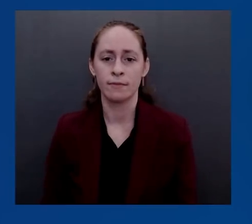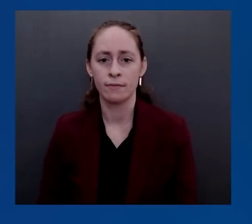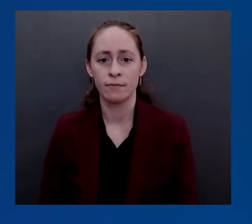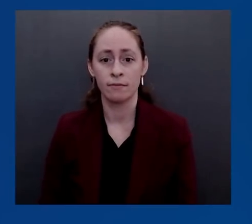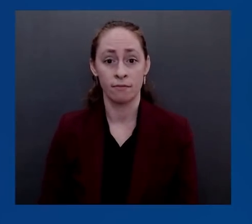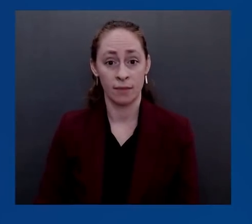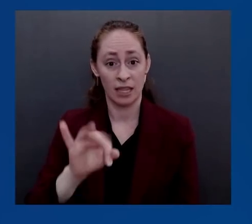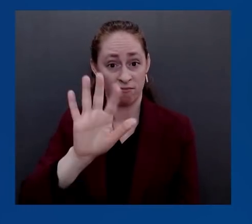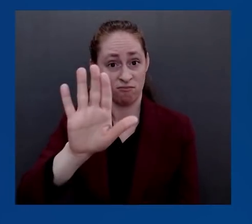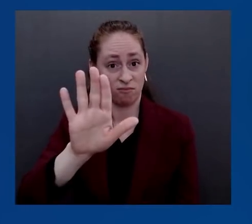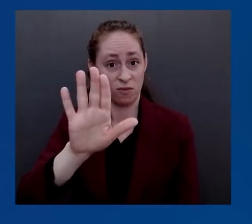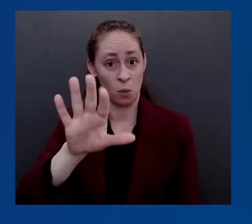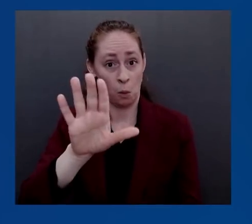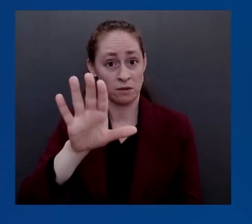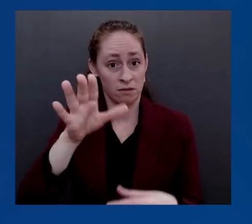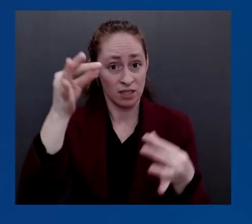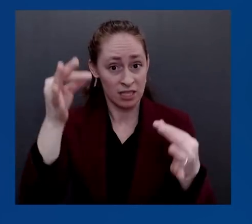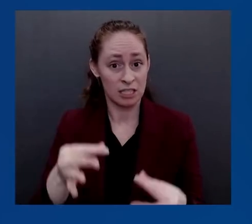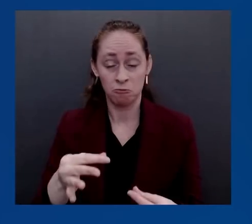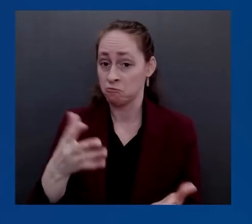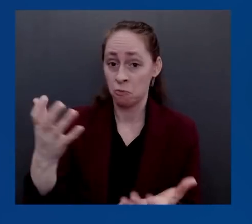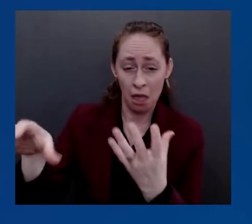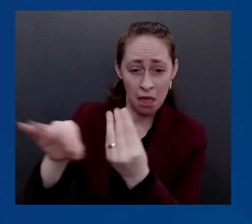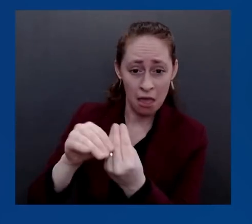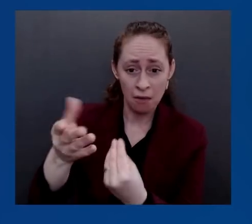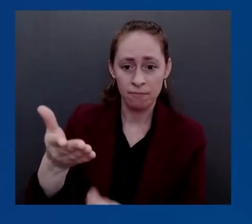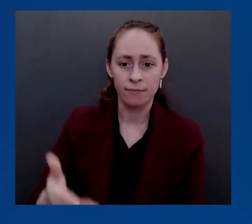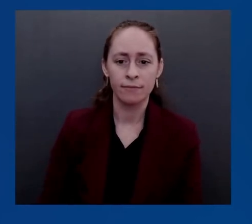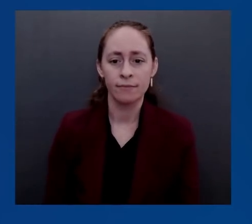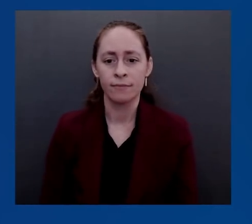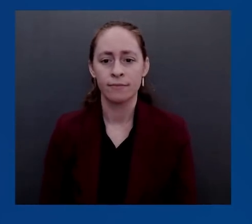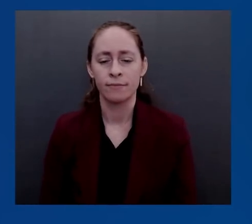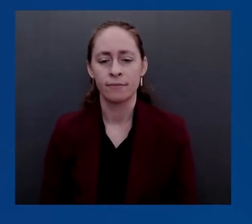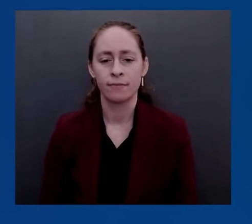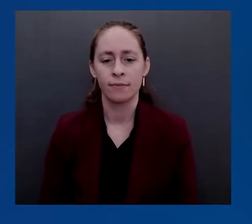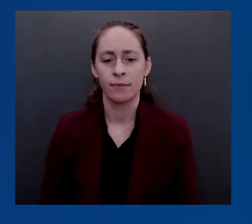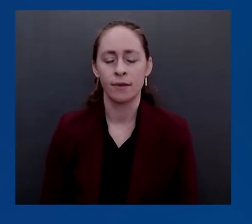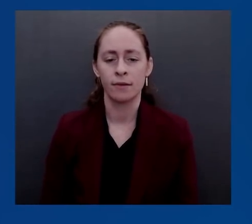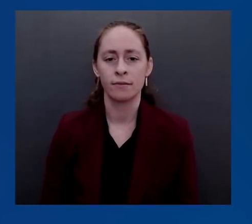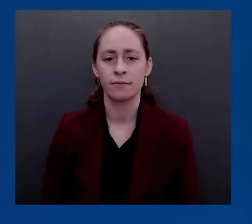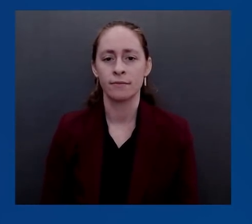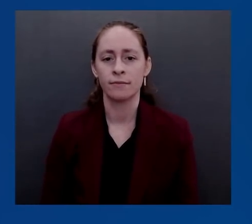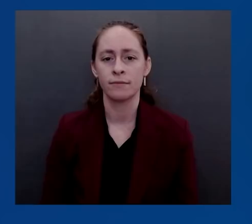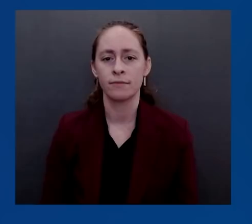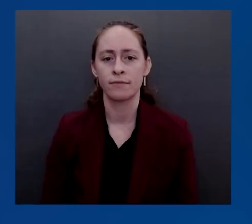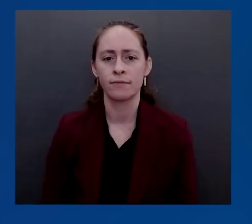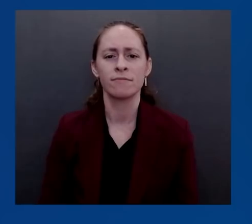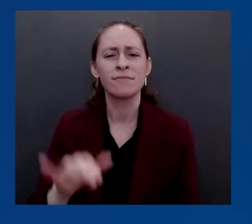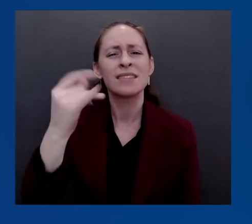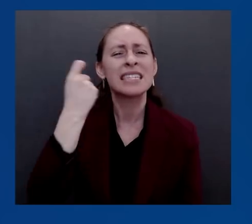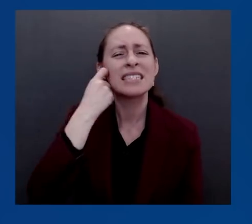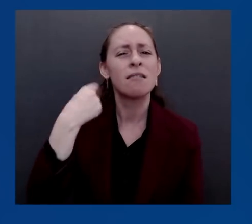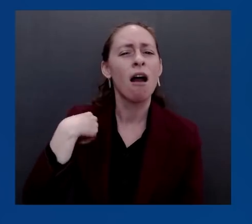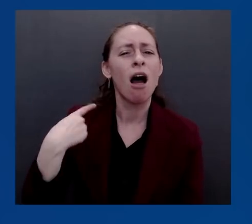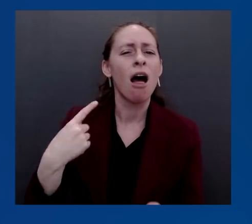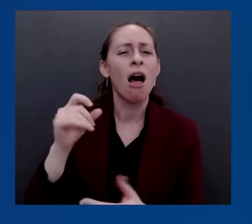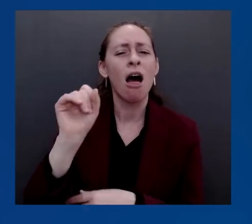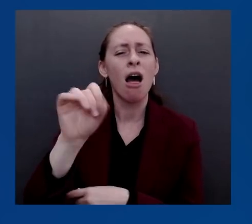And I want to sort of indicate, as I mentioned earlier, there are times where we do want people to continue to wear a mask if they are in the 10 days